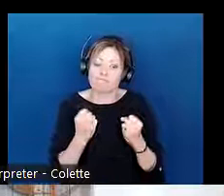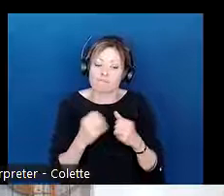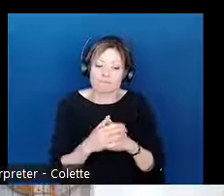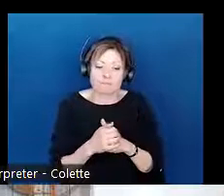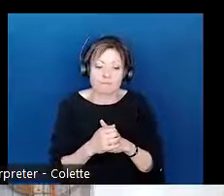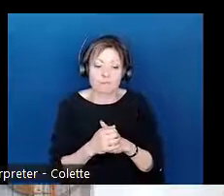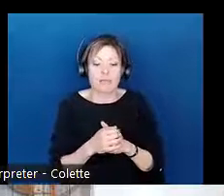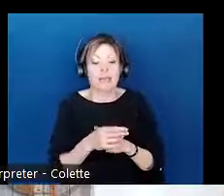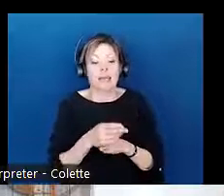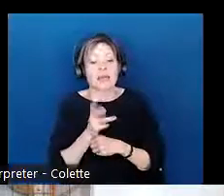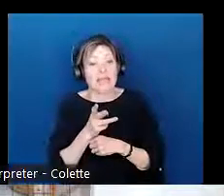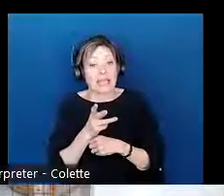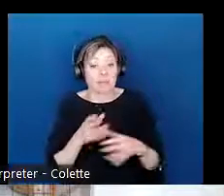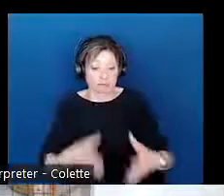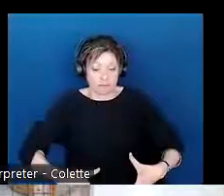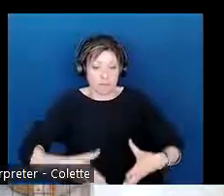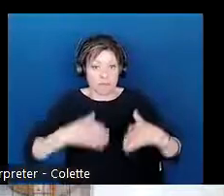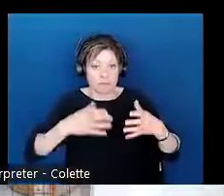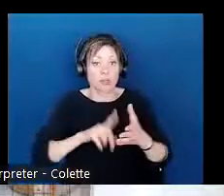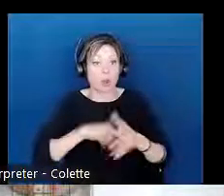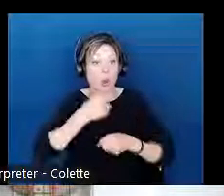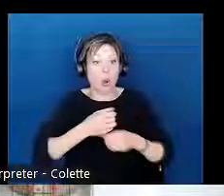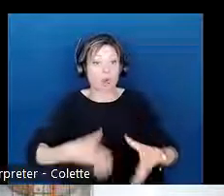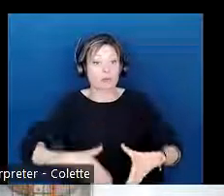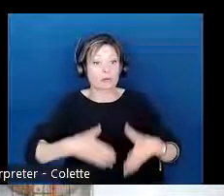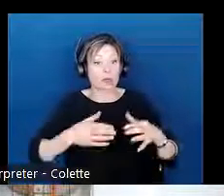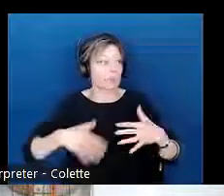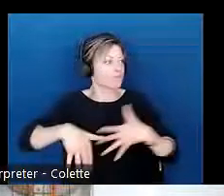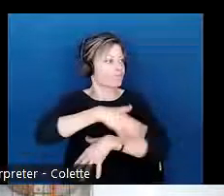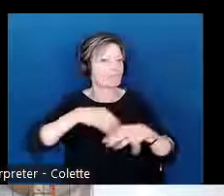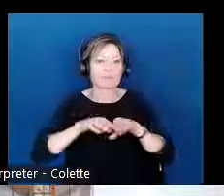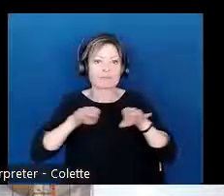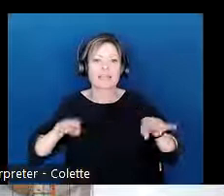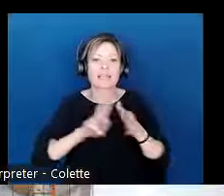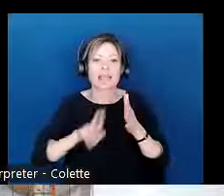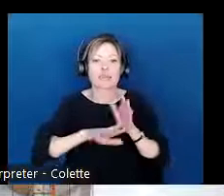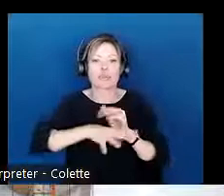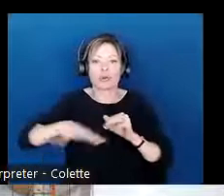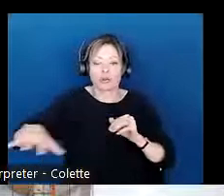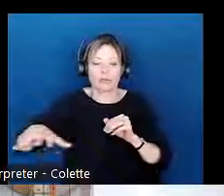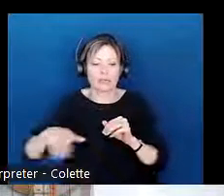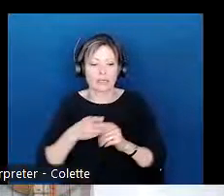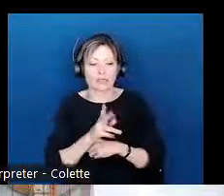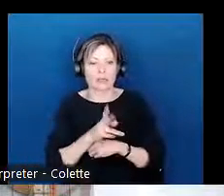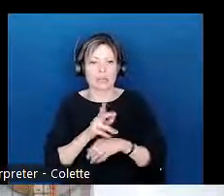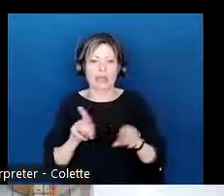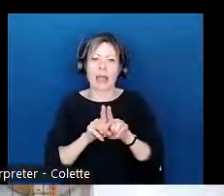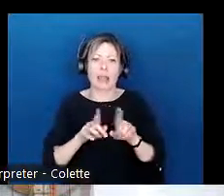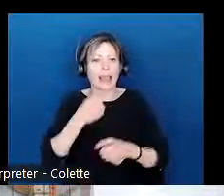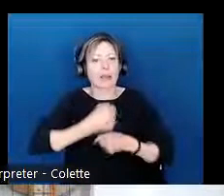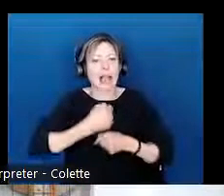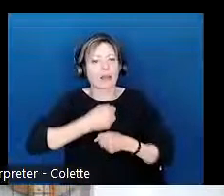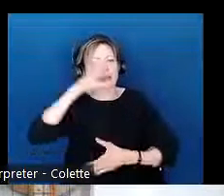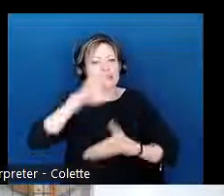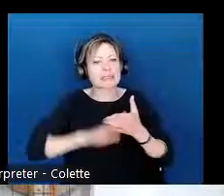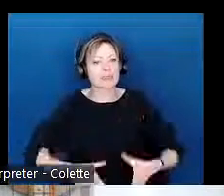a nice rustic wooden plinth so again a sort of gallery experience but out here in on the Heath